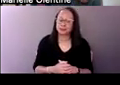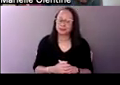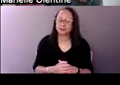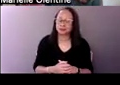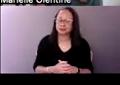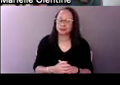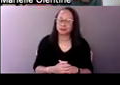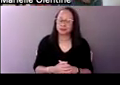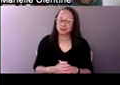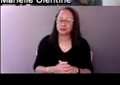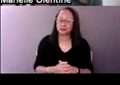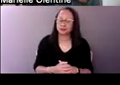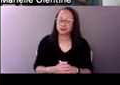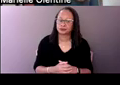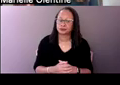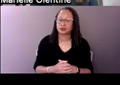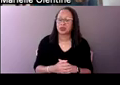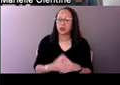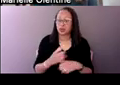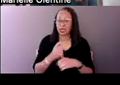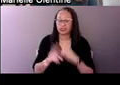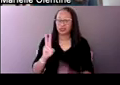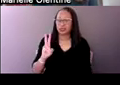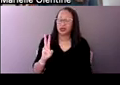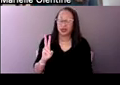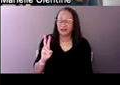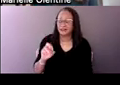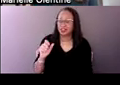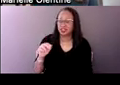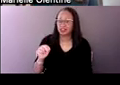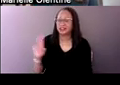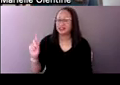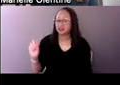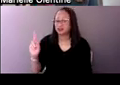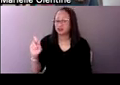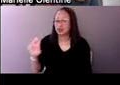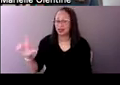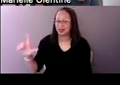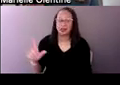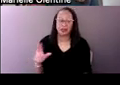like why haven't you kept in touch with him? She's like, he doesn't work for a film festival anymore.